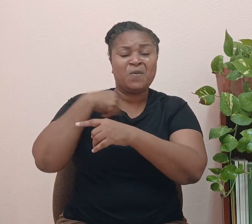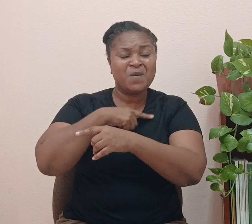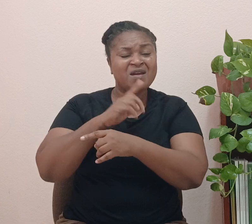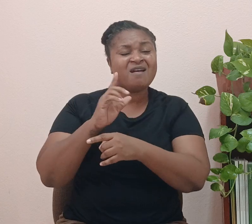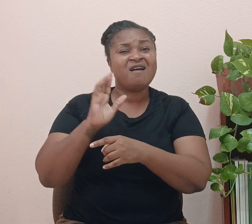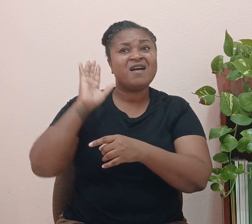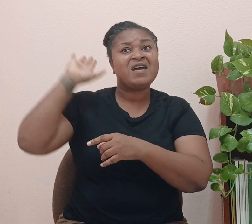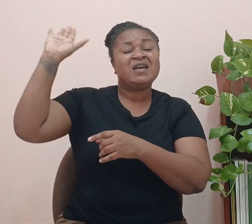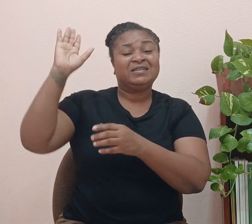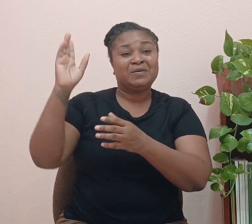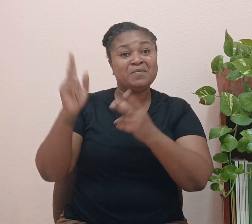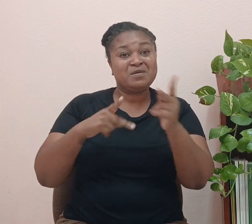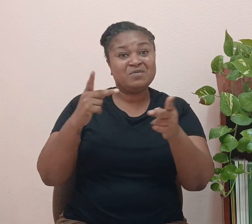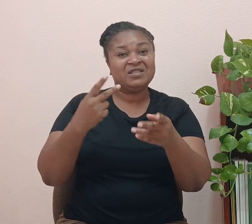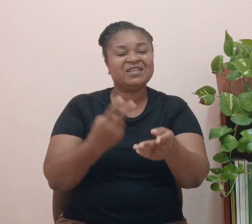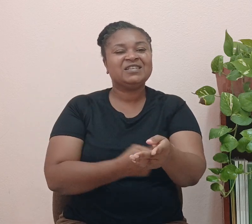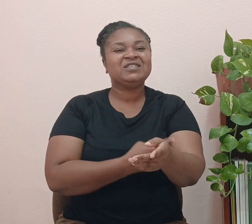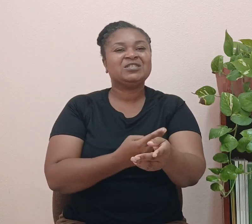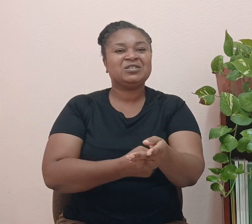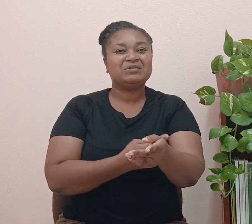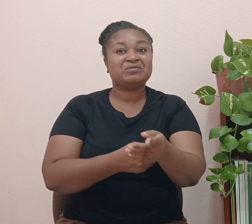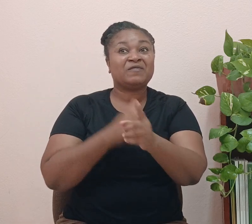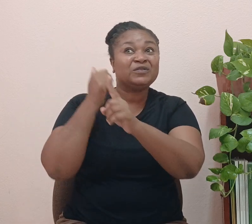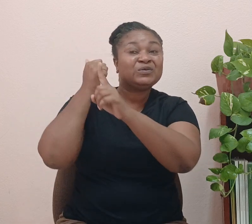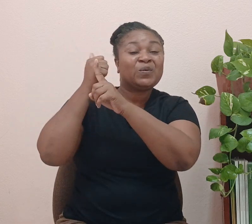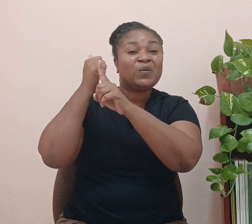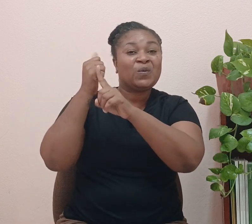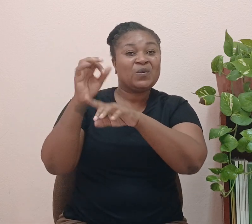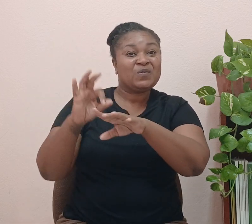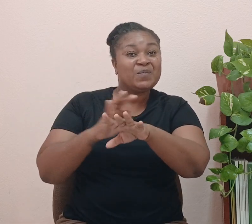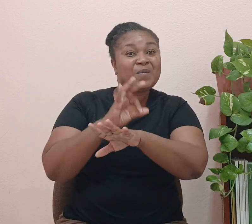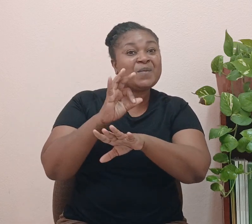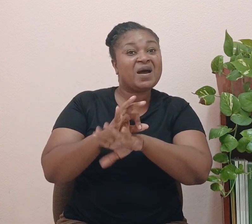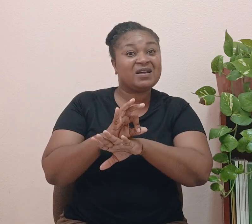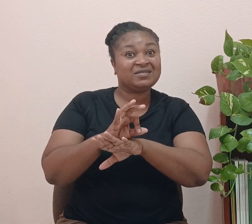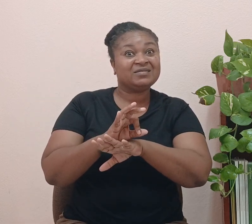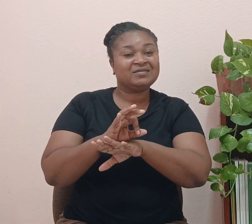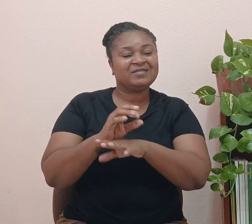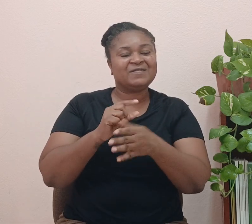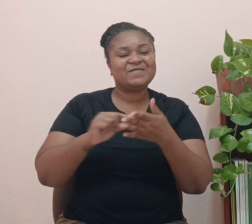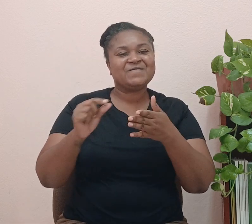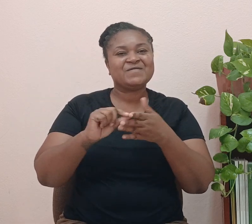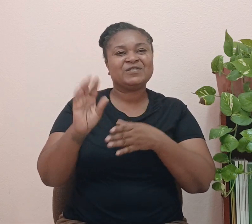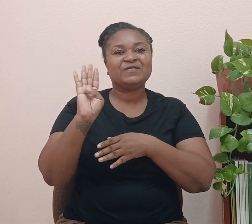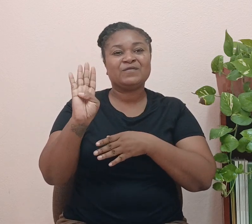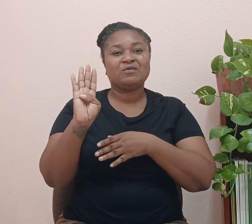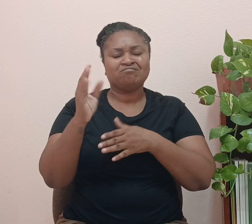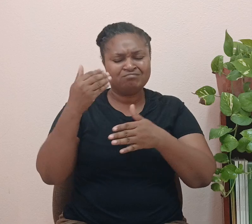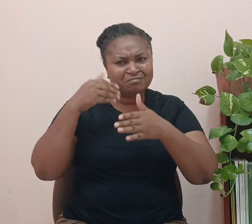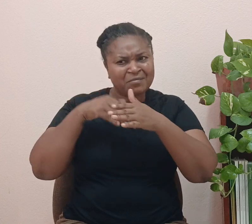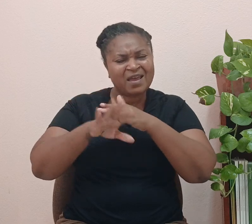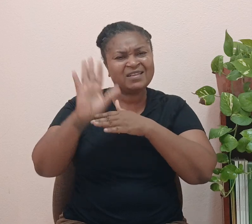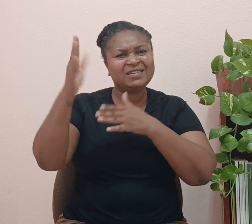the sheep of his own pasture. 4 Enter his gates with thanks;